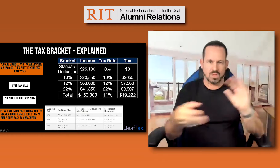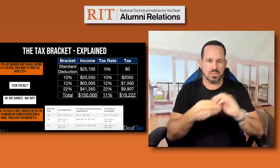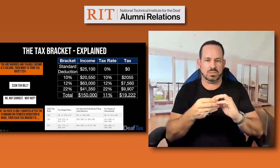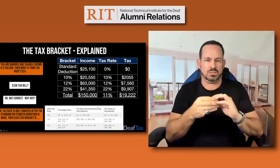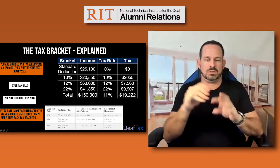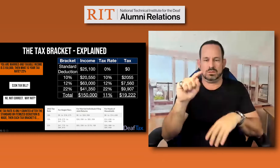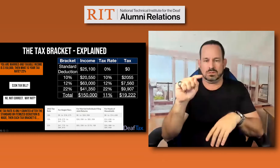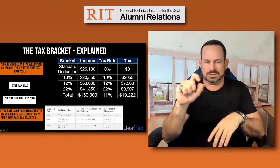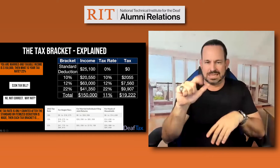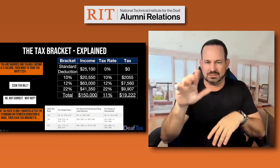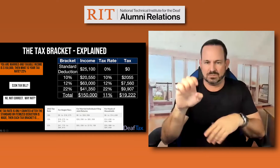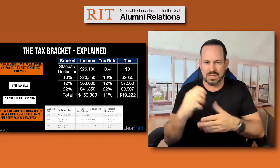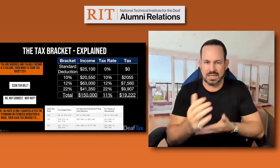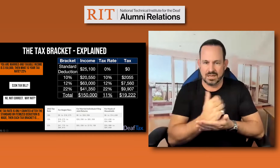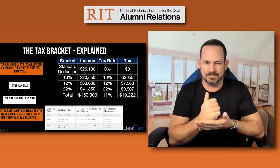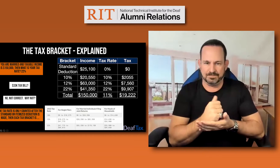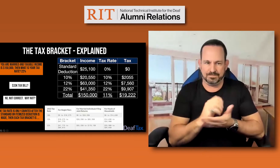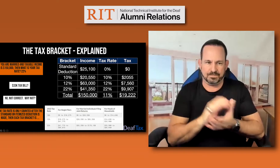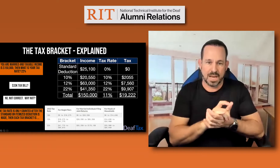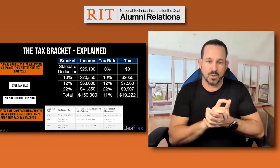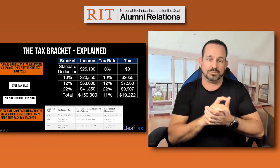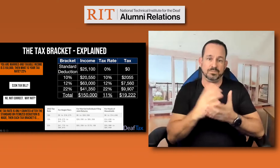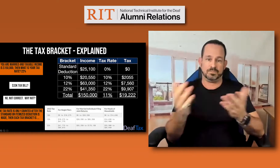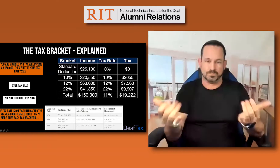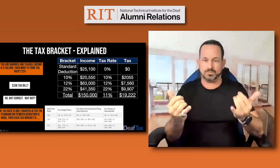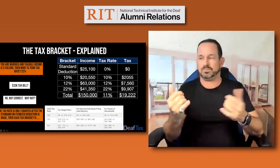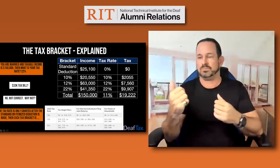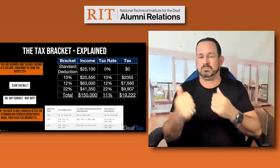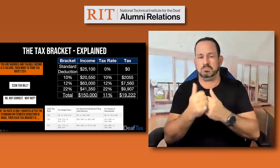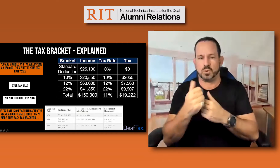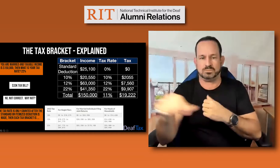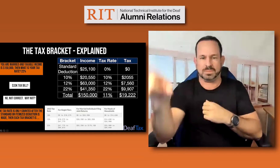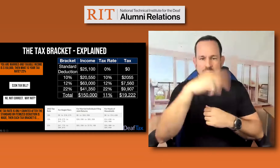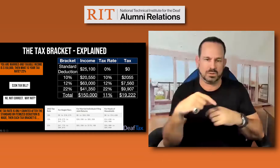and the 19,222 being the tax